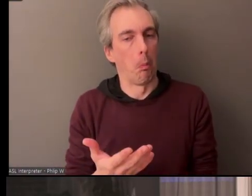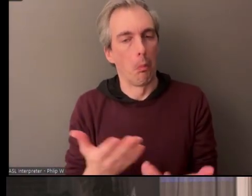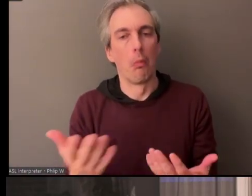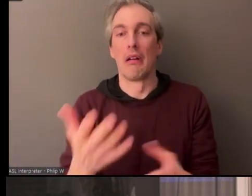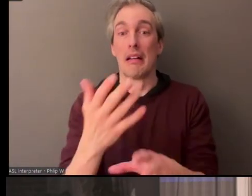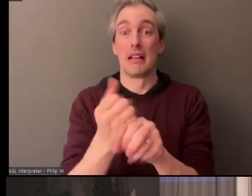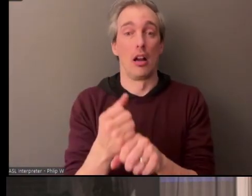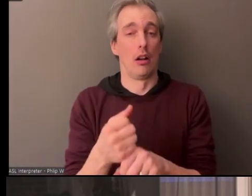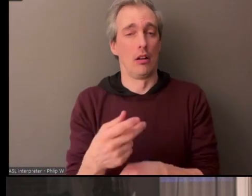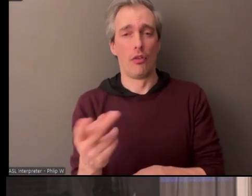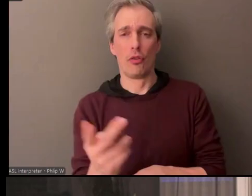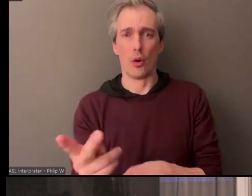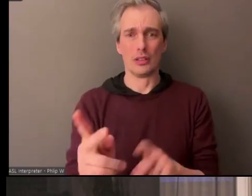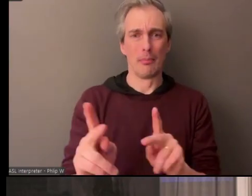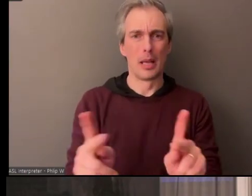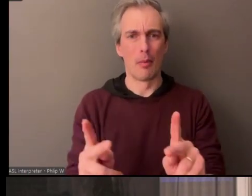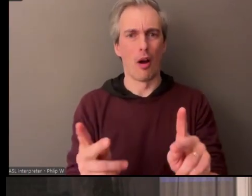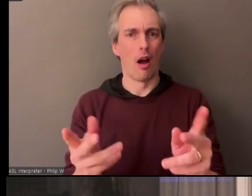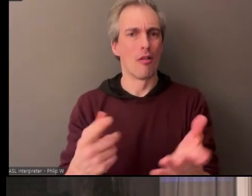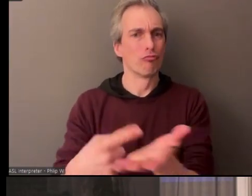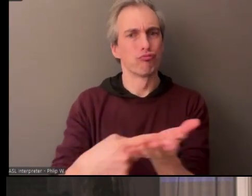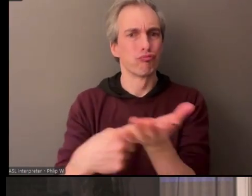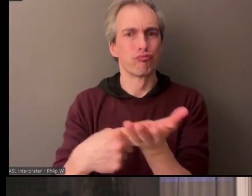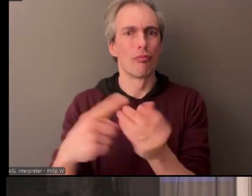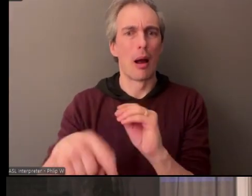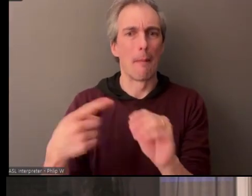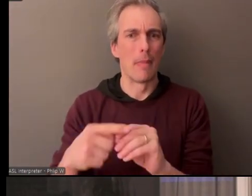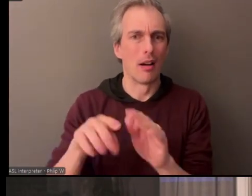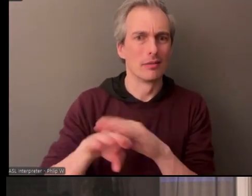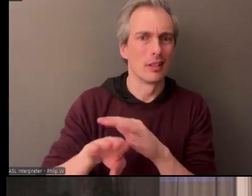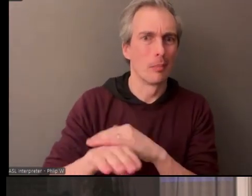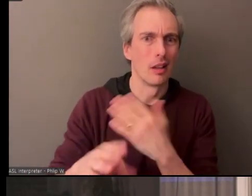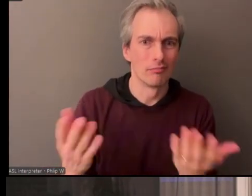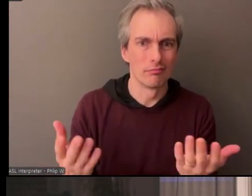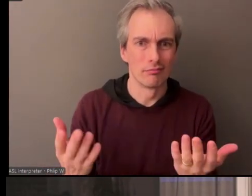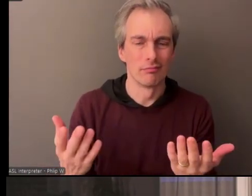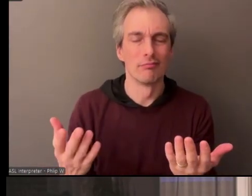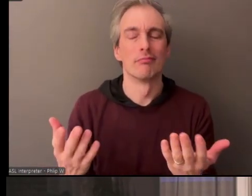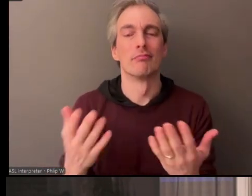And importantly, the accessibility expert didn't have to be in the room for that. Okay?